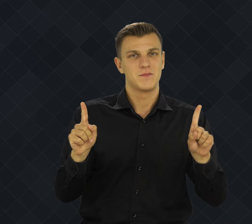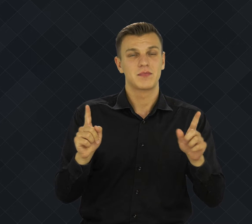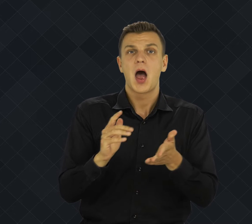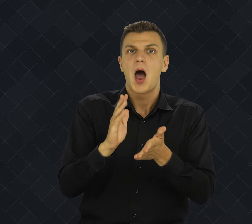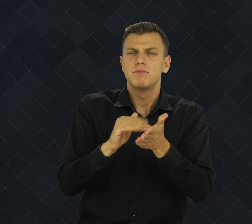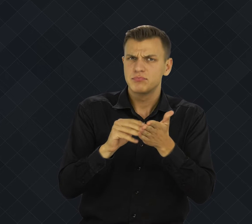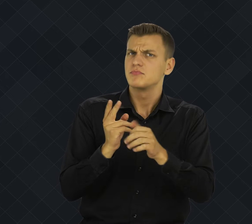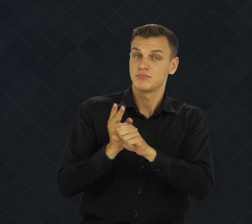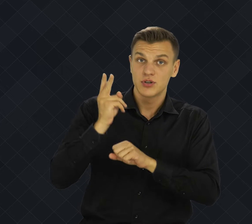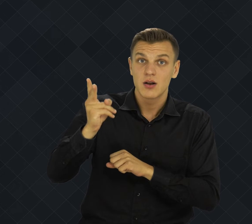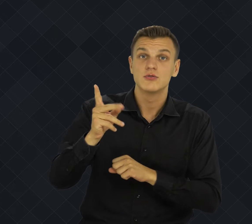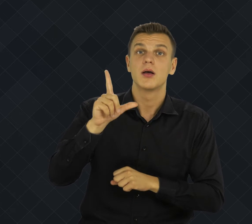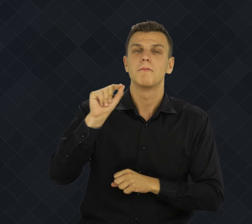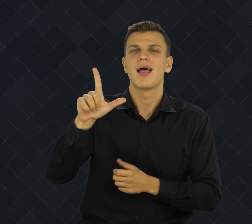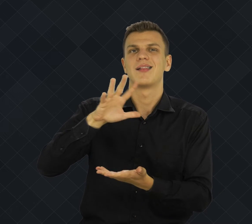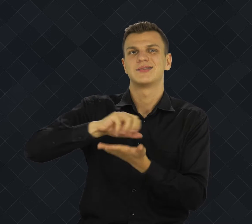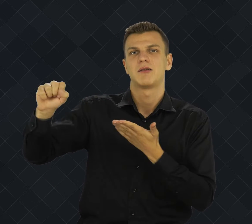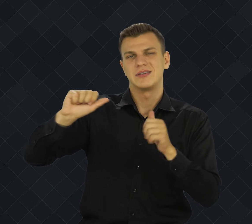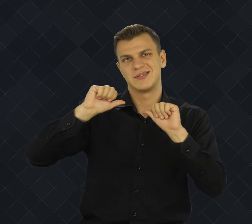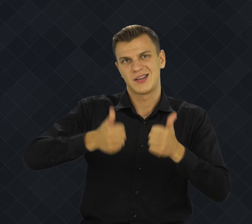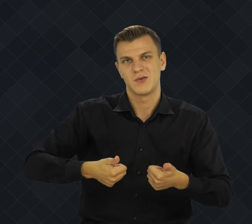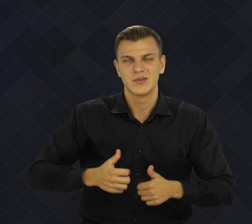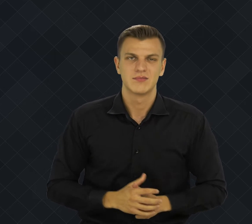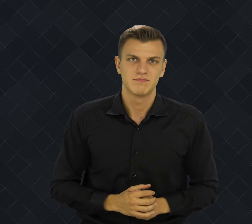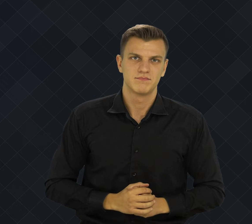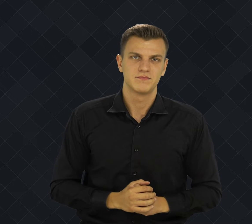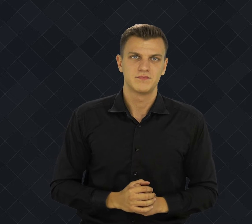Otherwise, eligibility will be revoked.